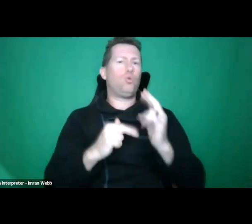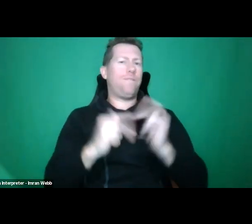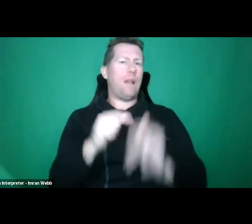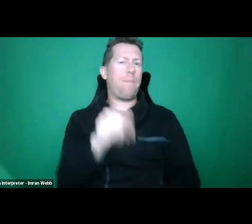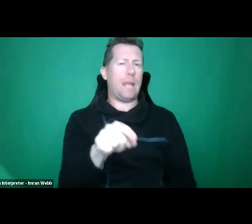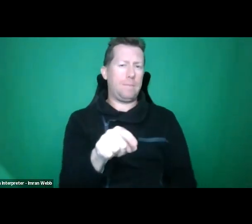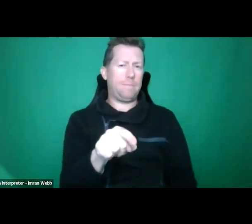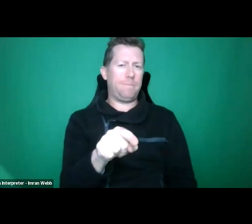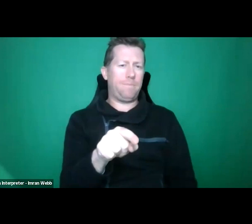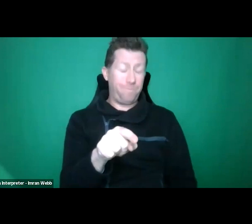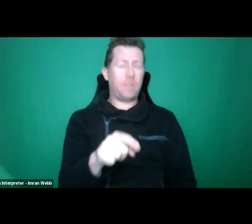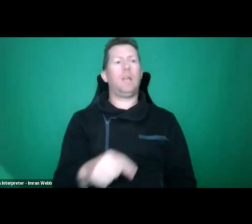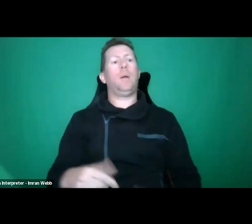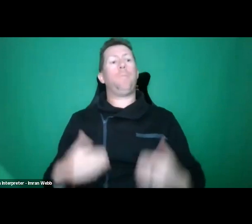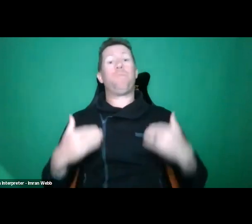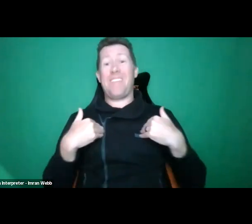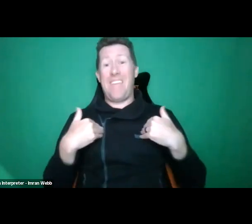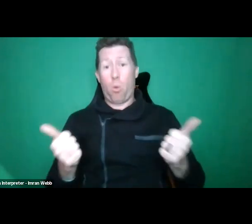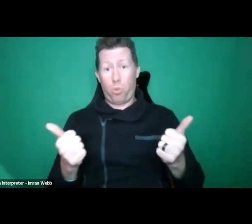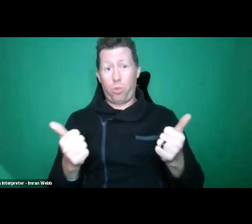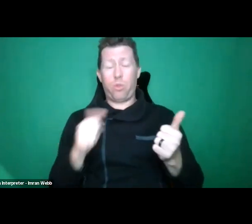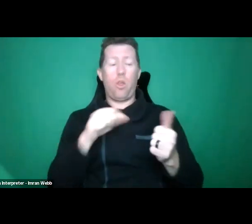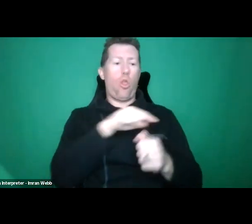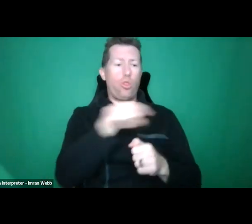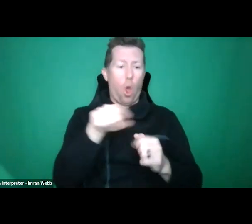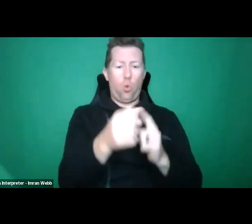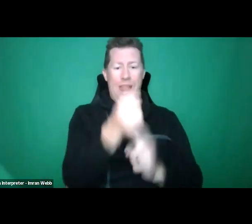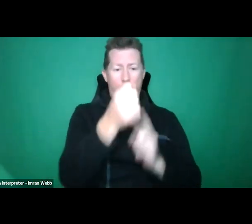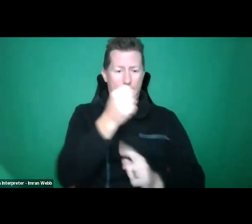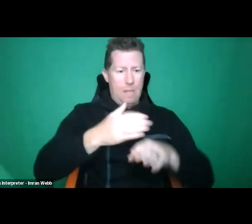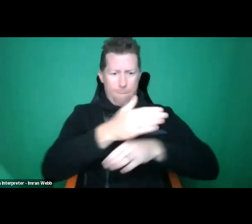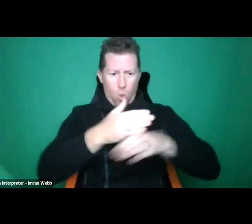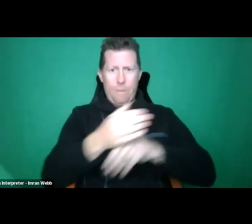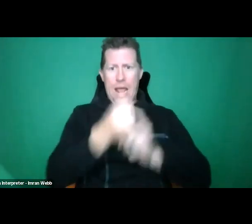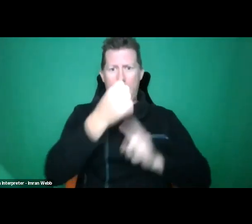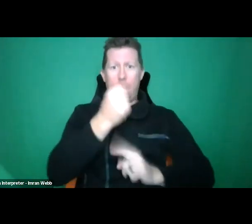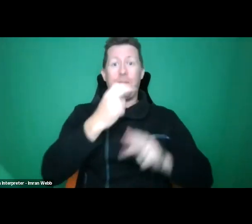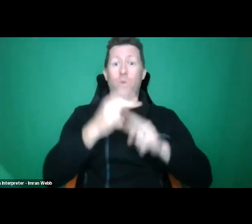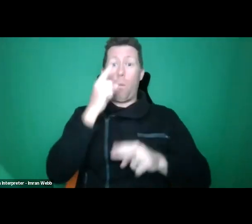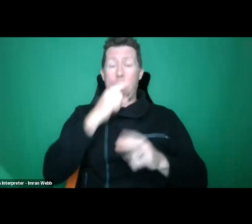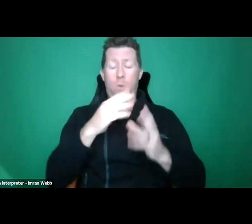Health outcomes and employment outcomes for people with disability